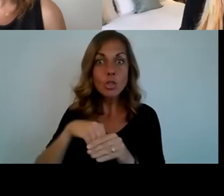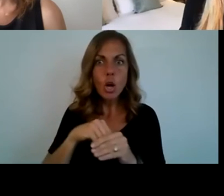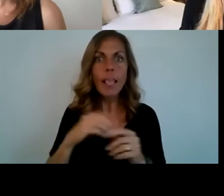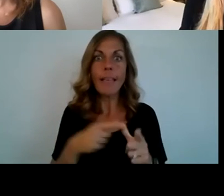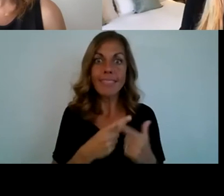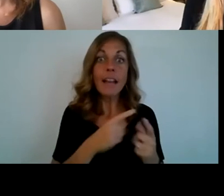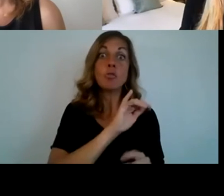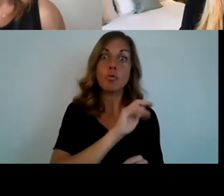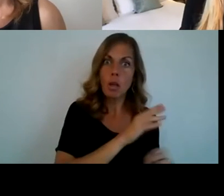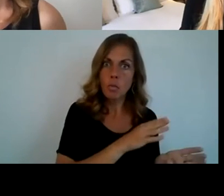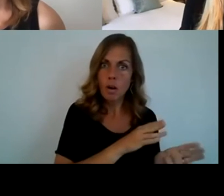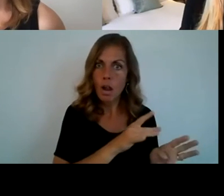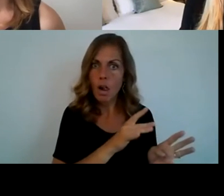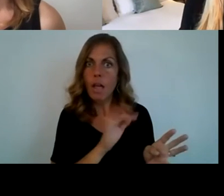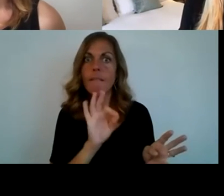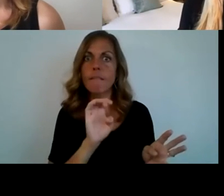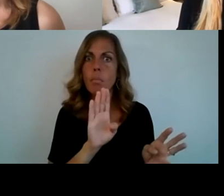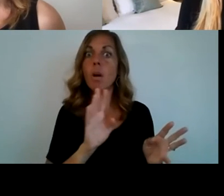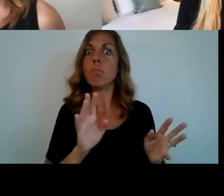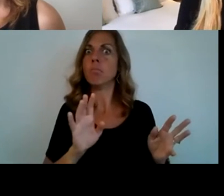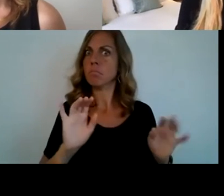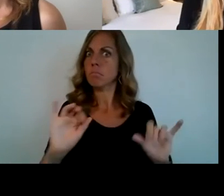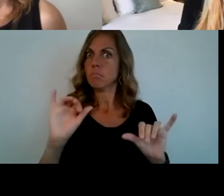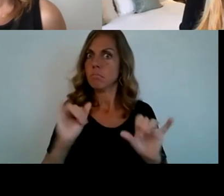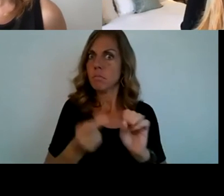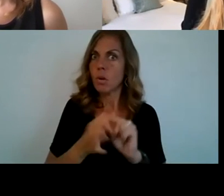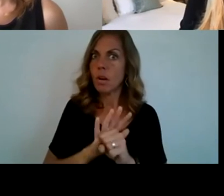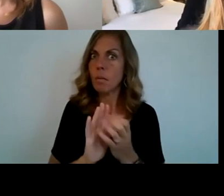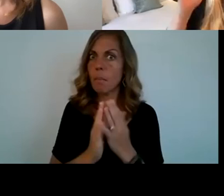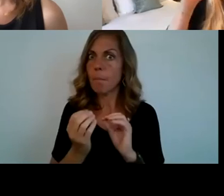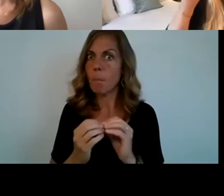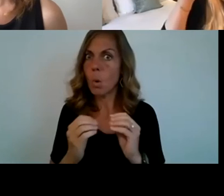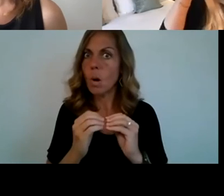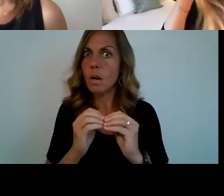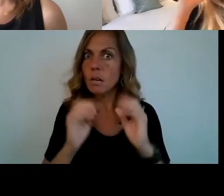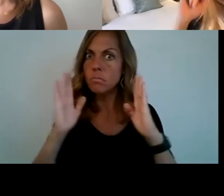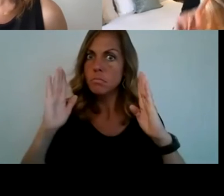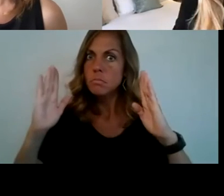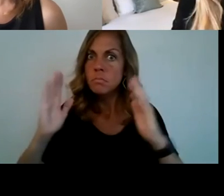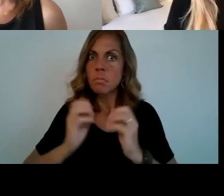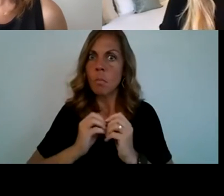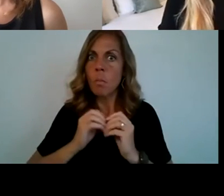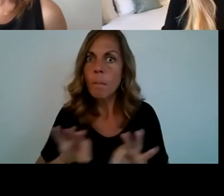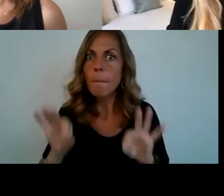and it started to become more and more sort of pressing for us to prioritize. Not just